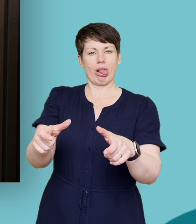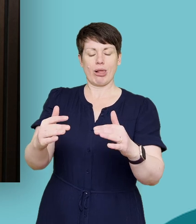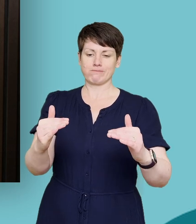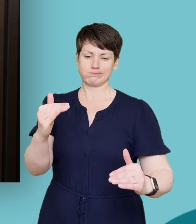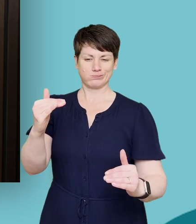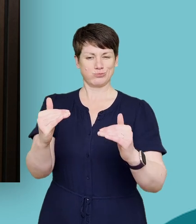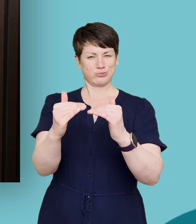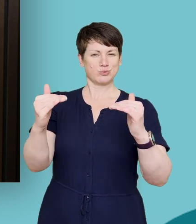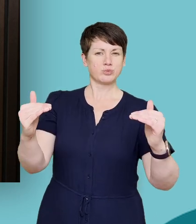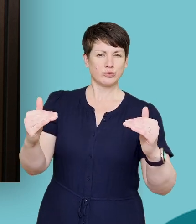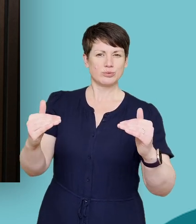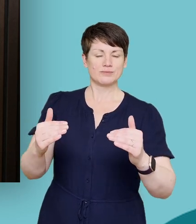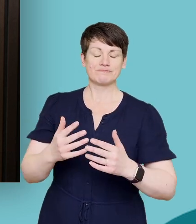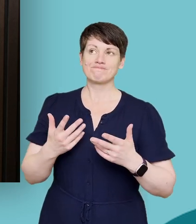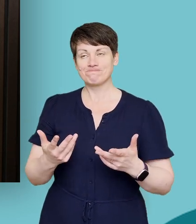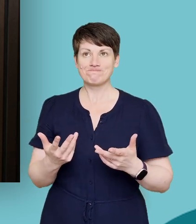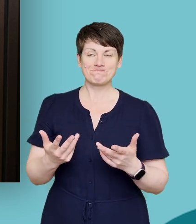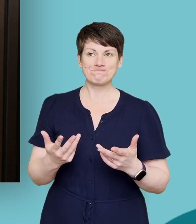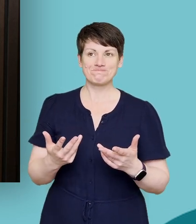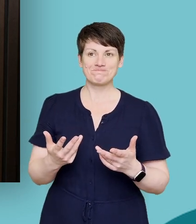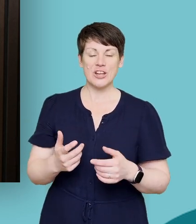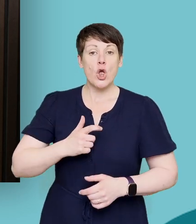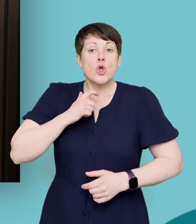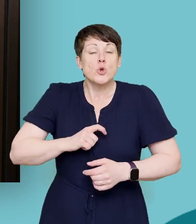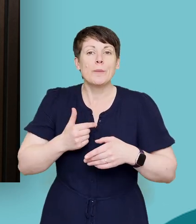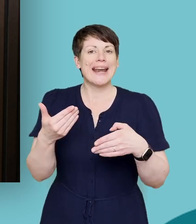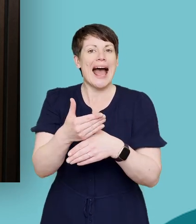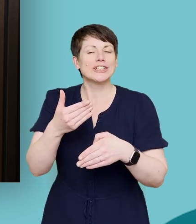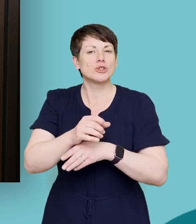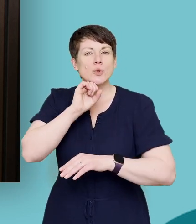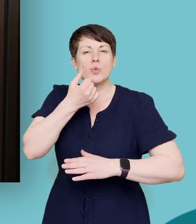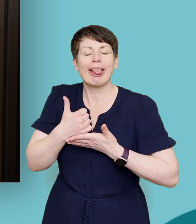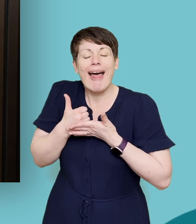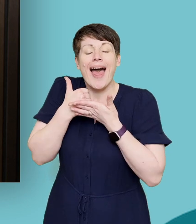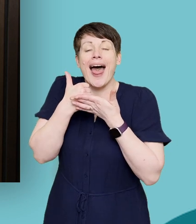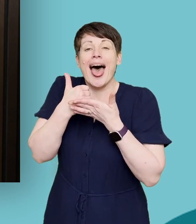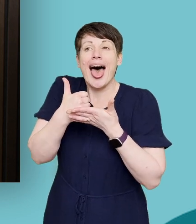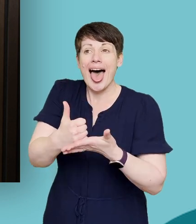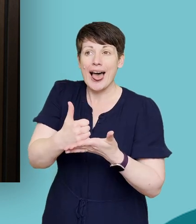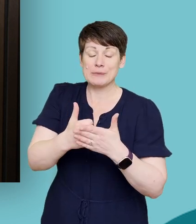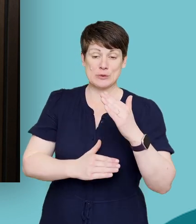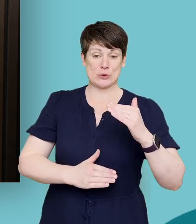Okay, human actions are going to help to build the Kingdom of the Lord here as